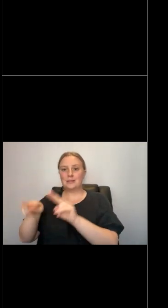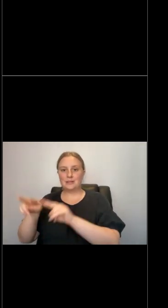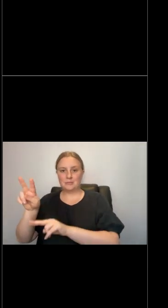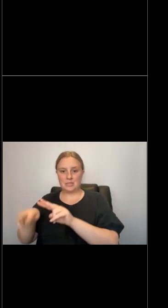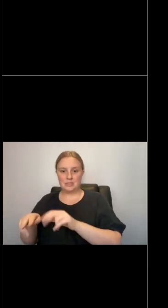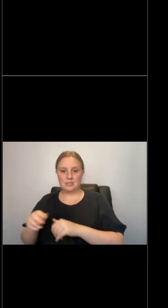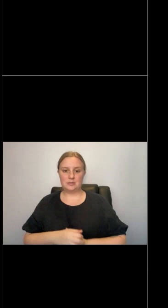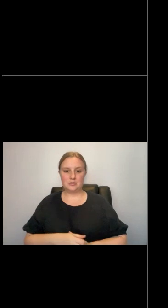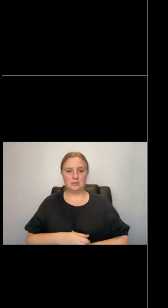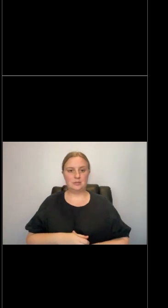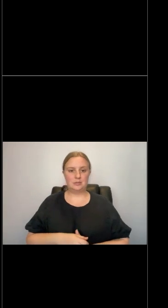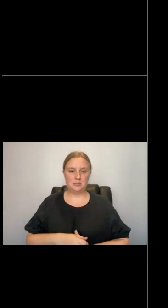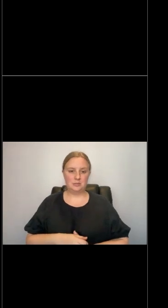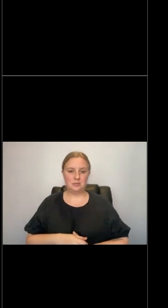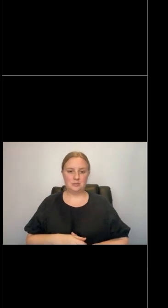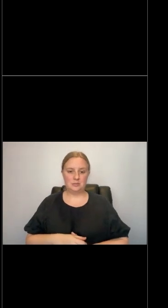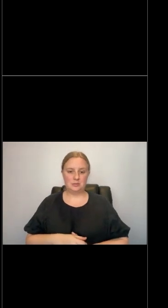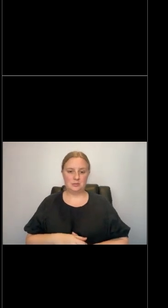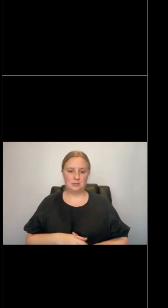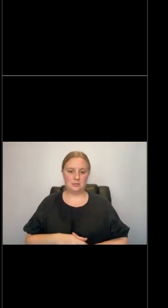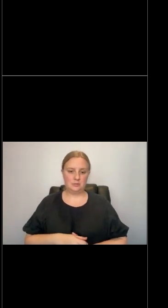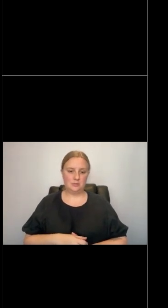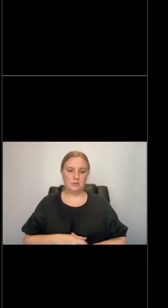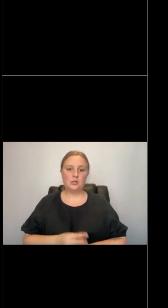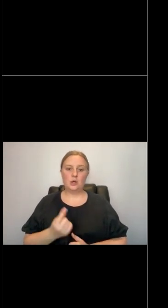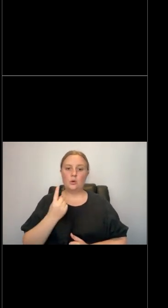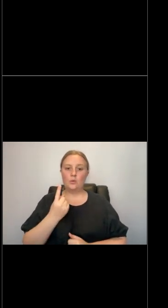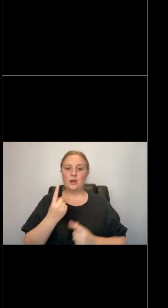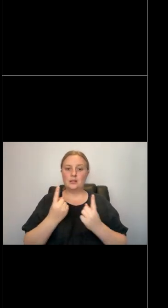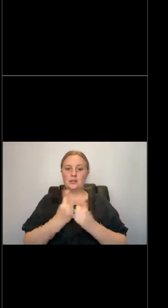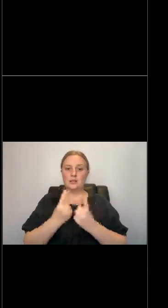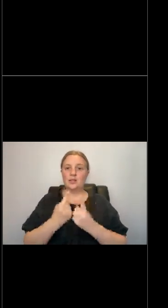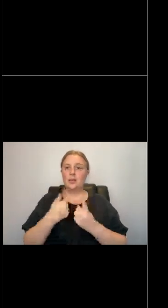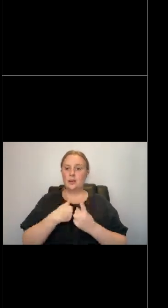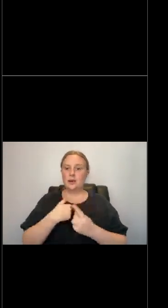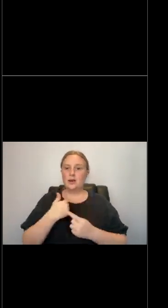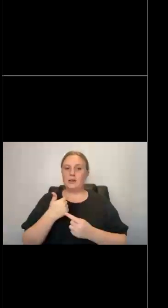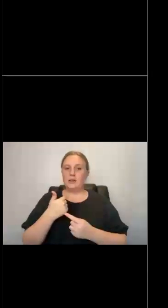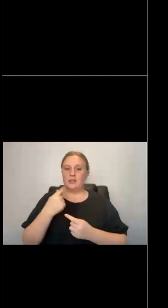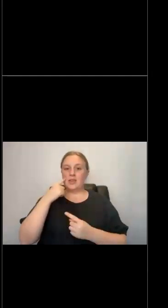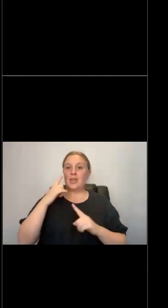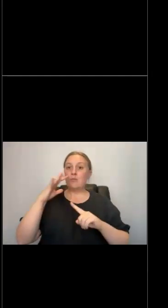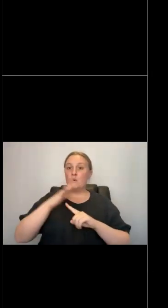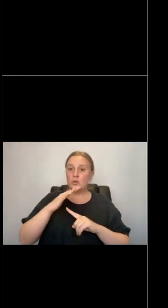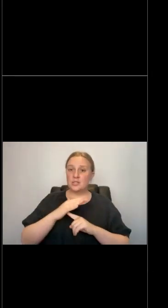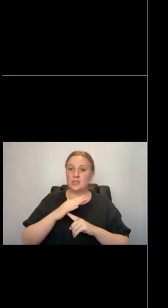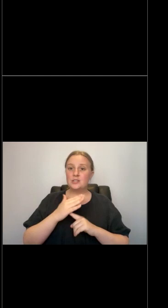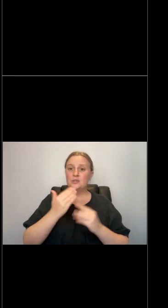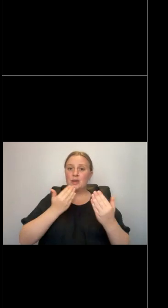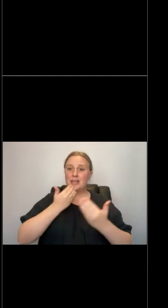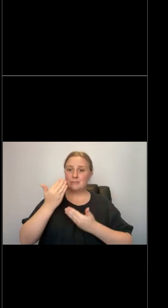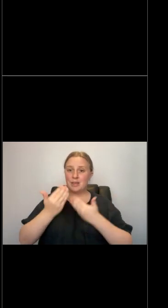now one thing I really want to drive home. If you supporting a person before the tribunal, particularly if that person